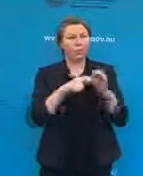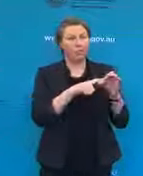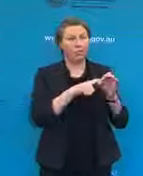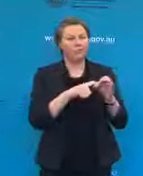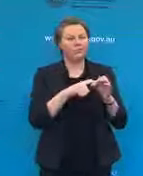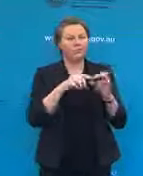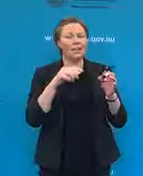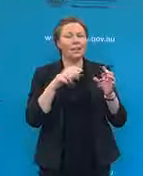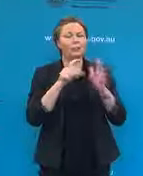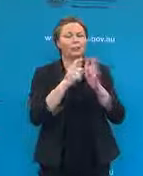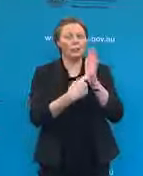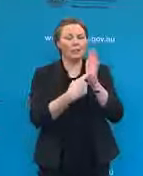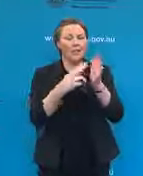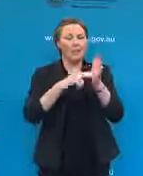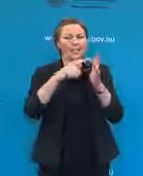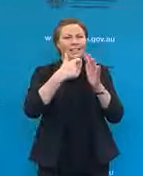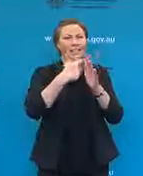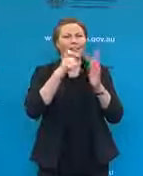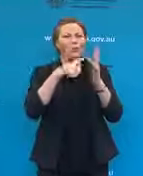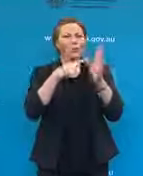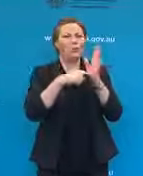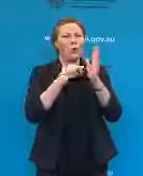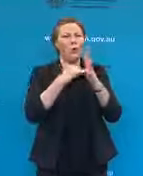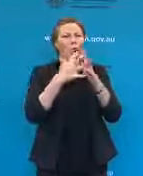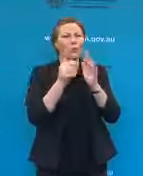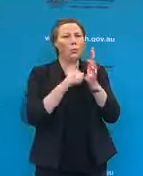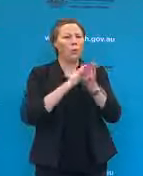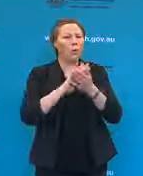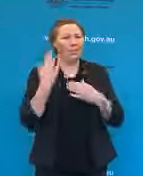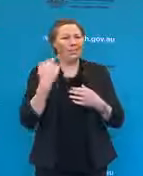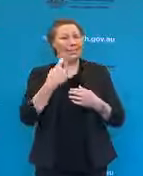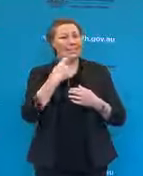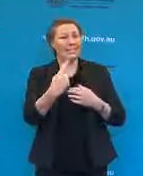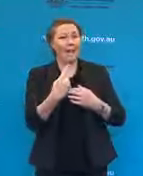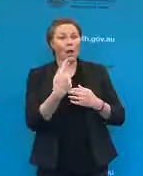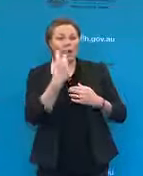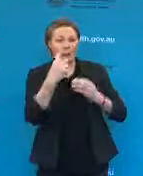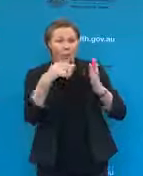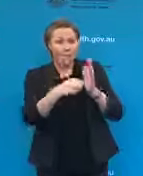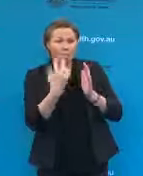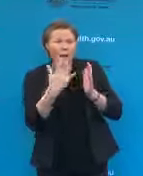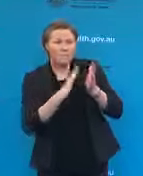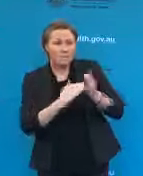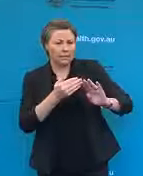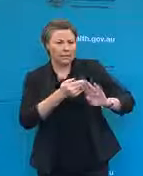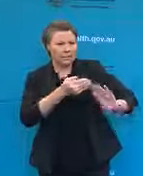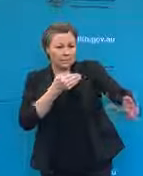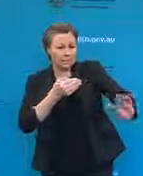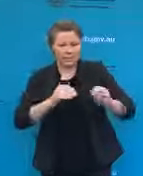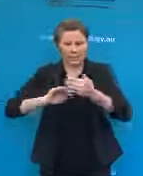other day that distancing and other rules would be in place until there is a vaccine or an effective treatment.